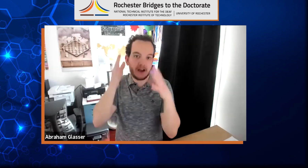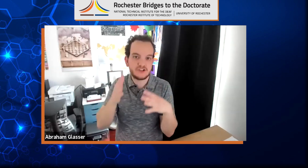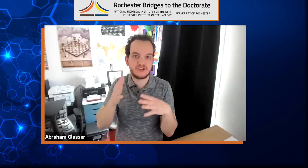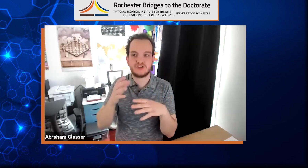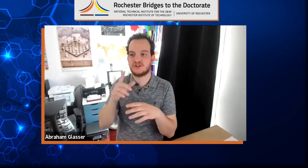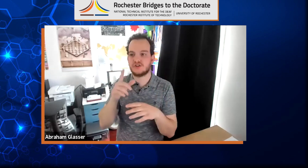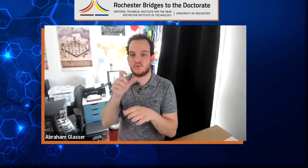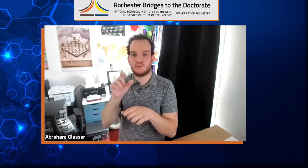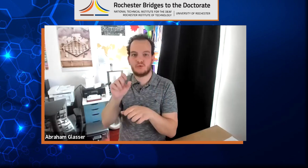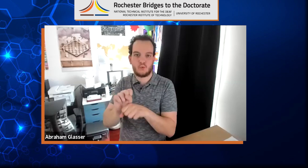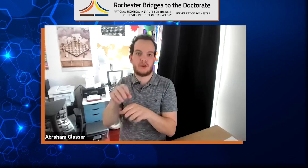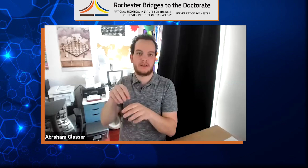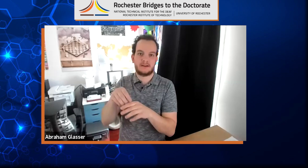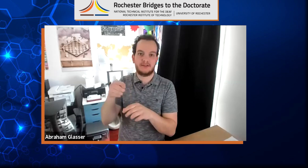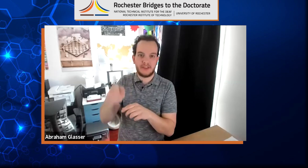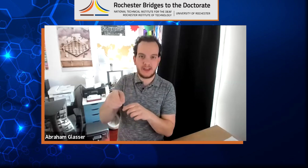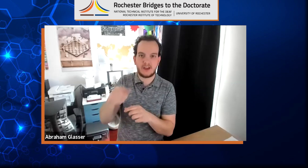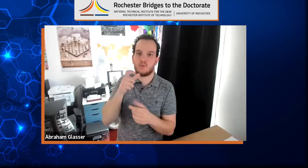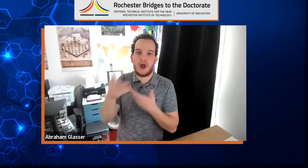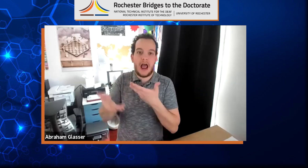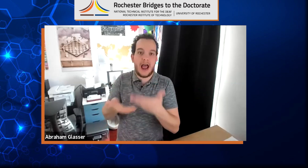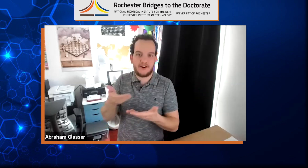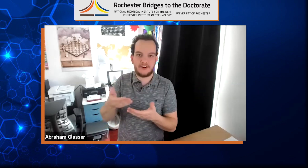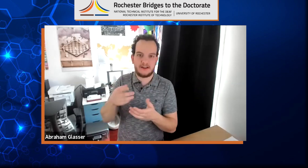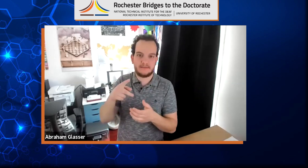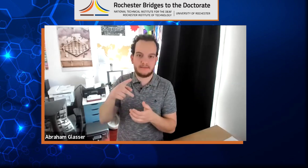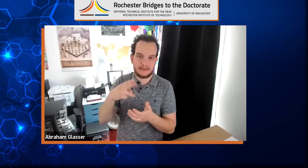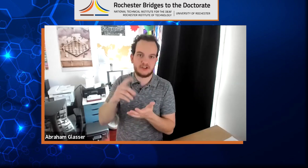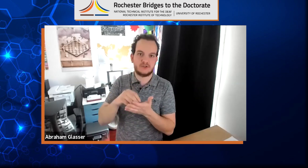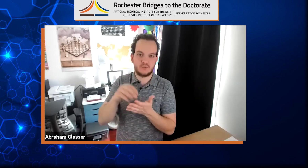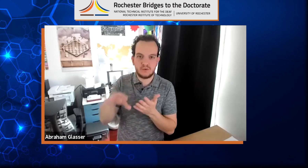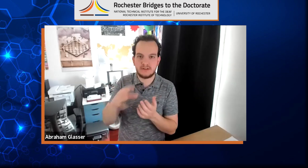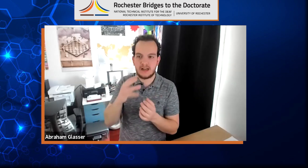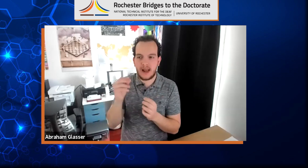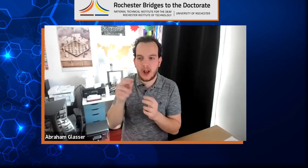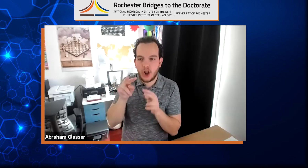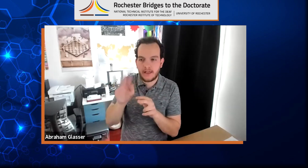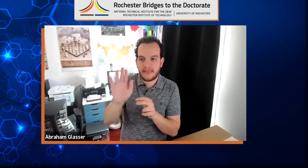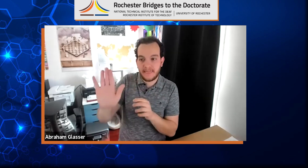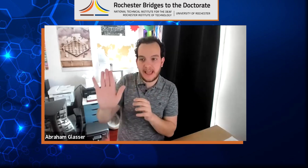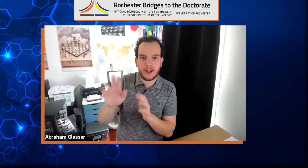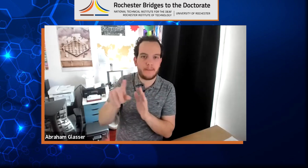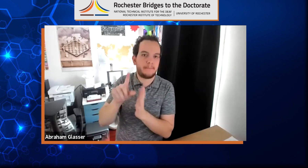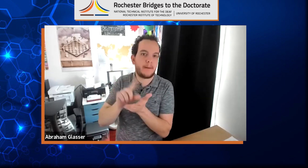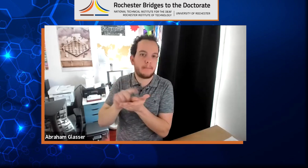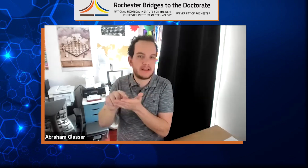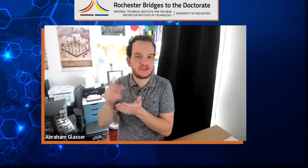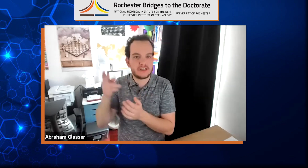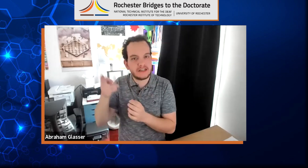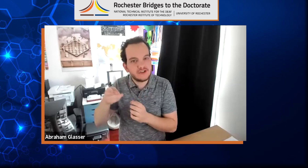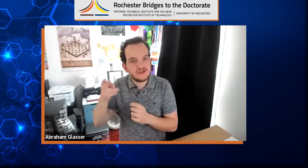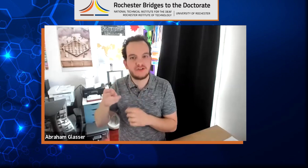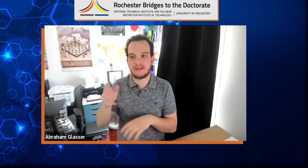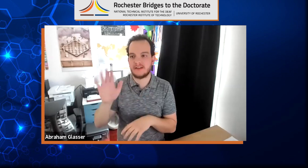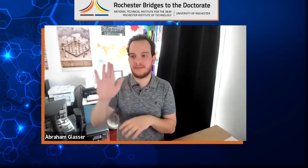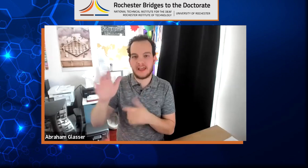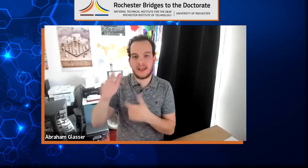Look at the professors who work there and who hire Ph.D. students. Look at their publication history